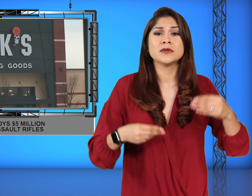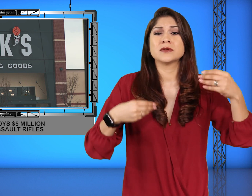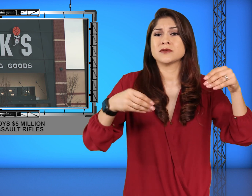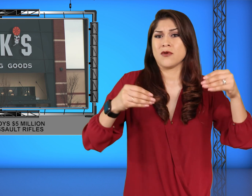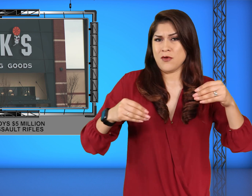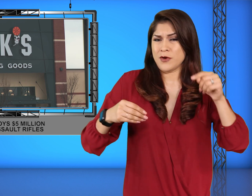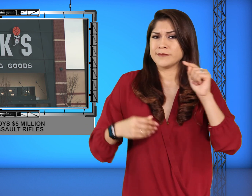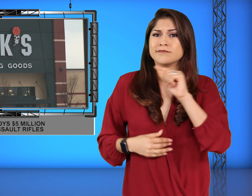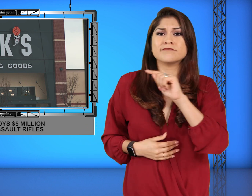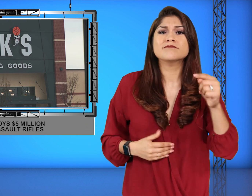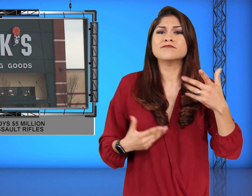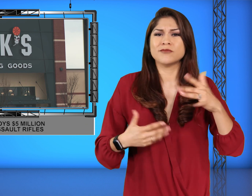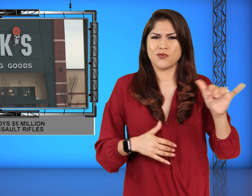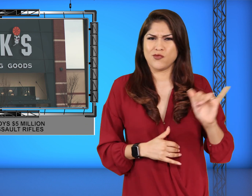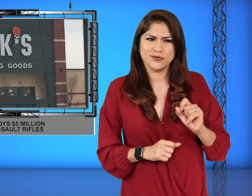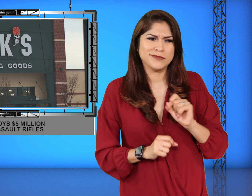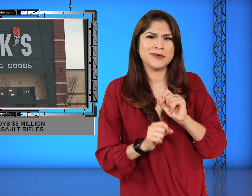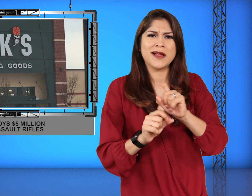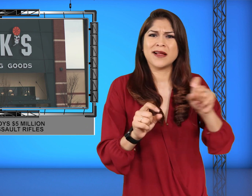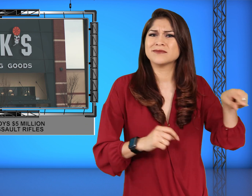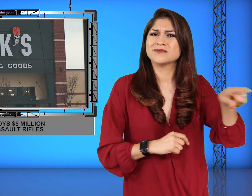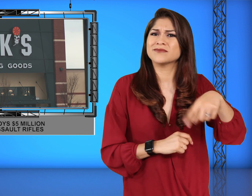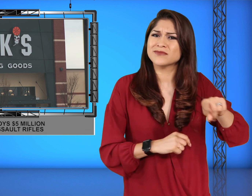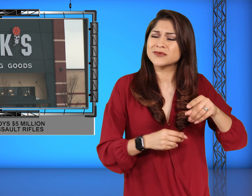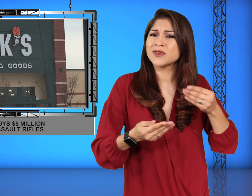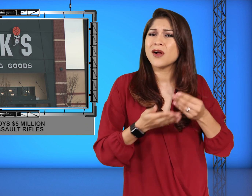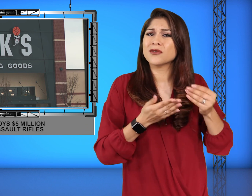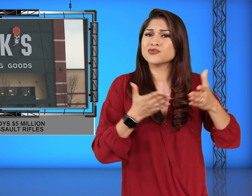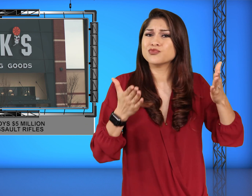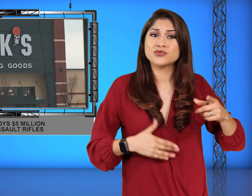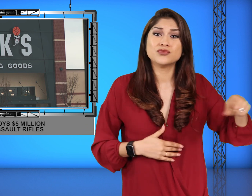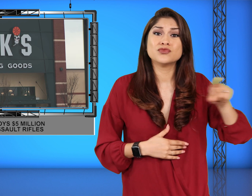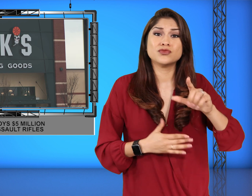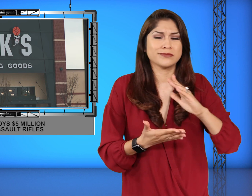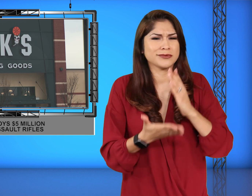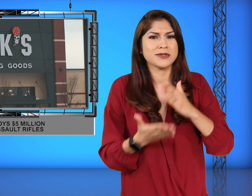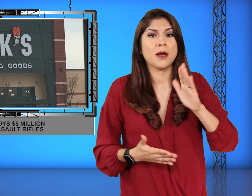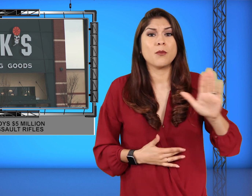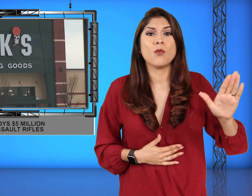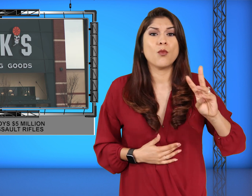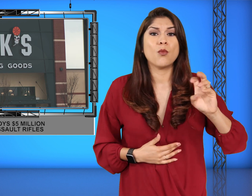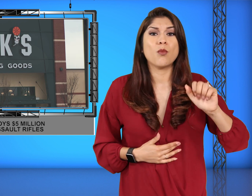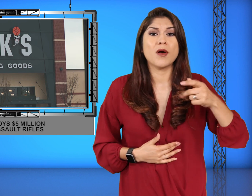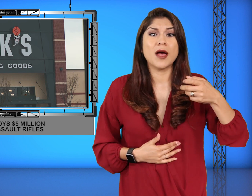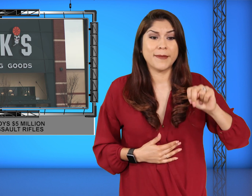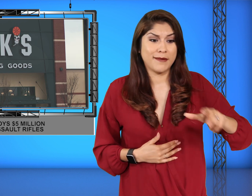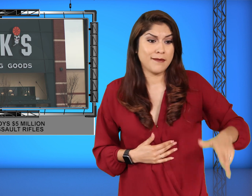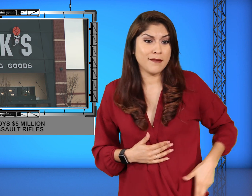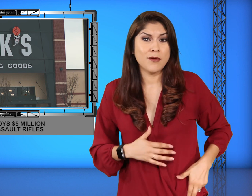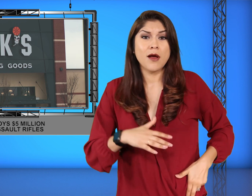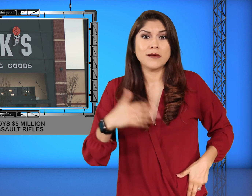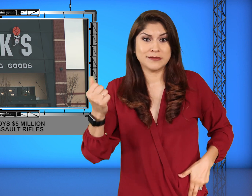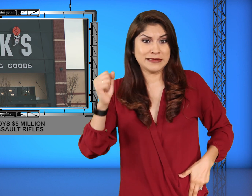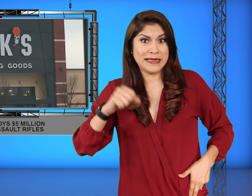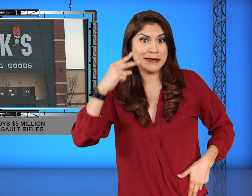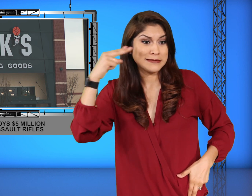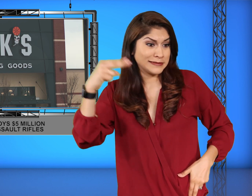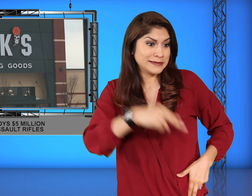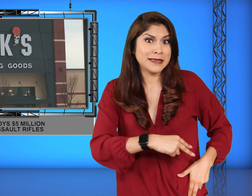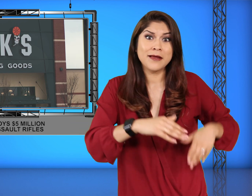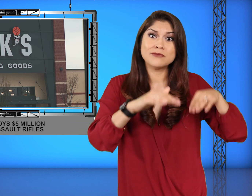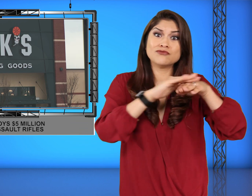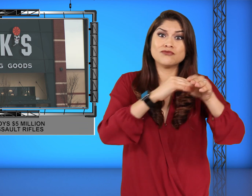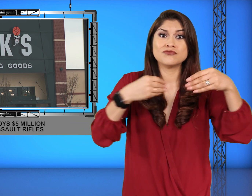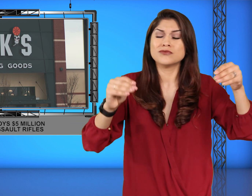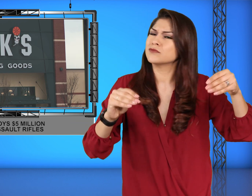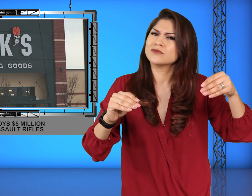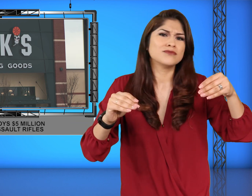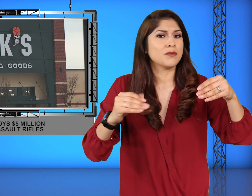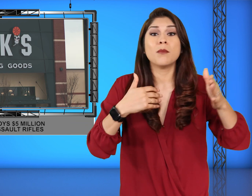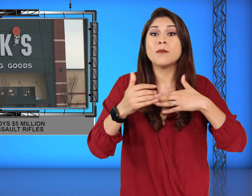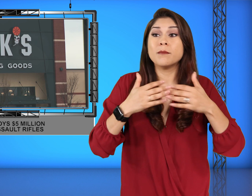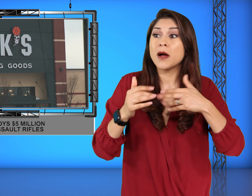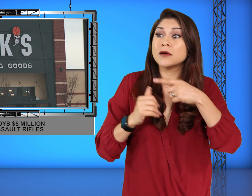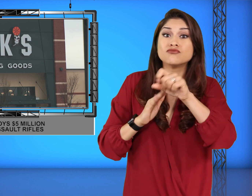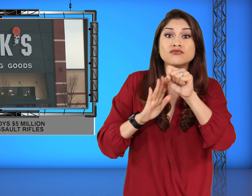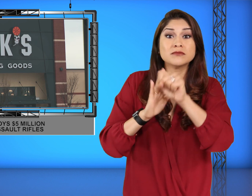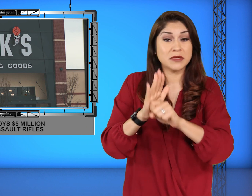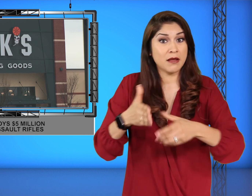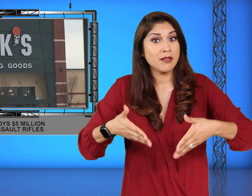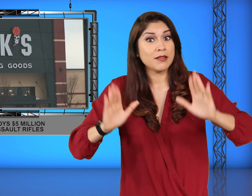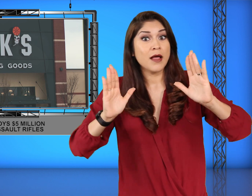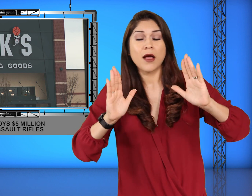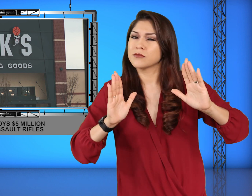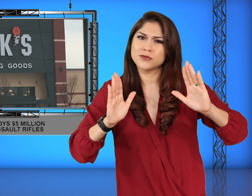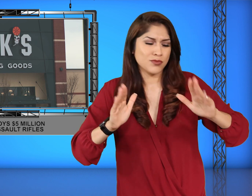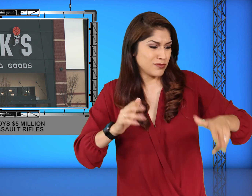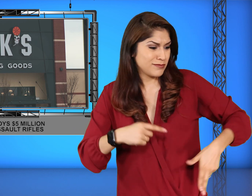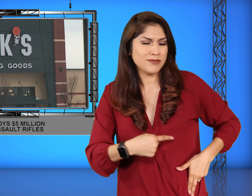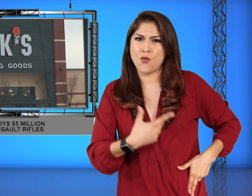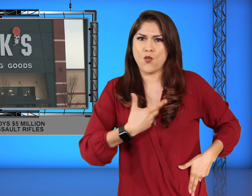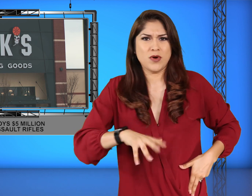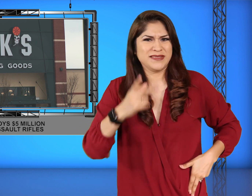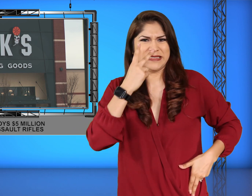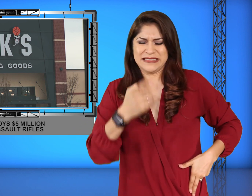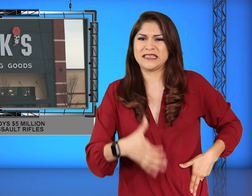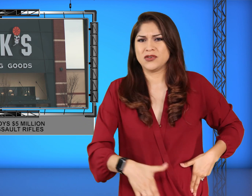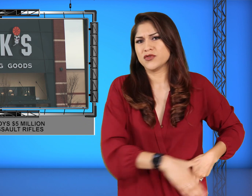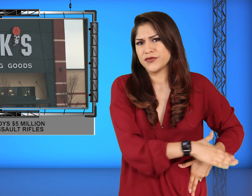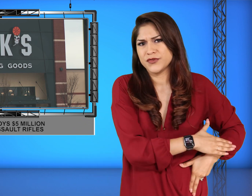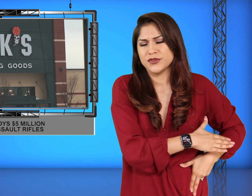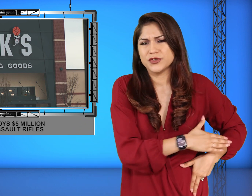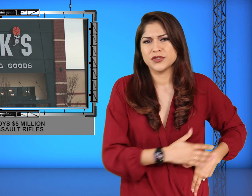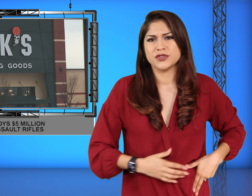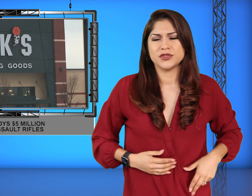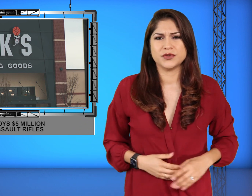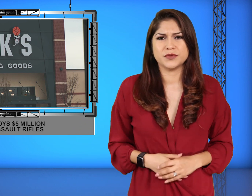The store also asked customers to stop carrying weapons openly in stores, even in open carry states.